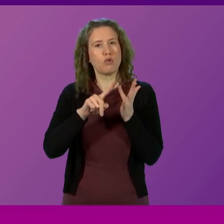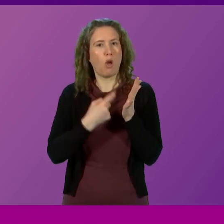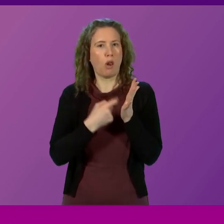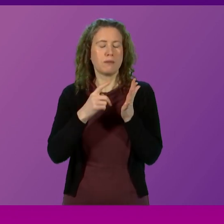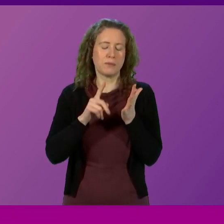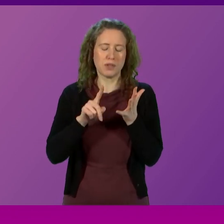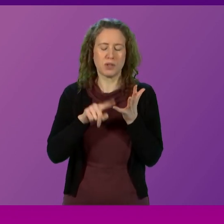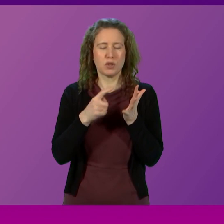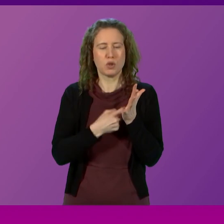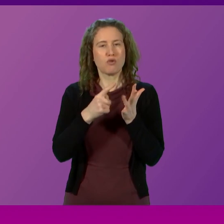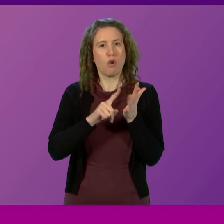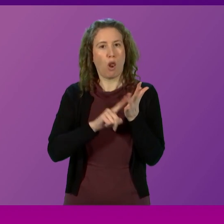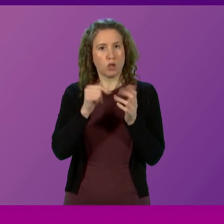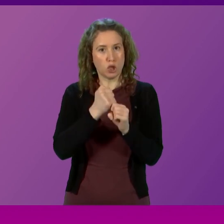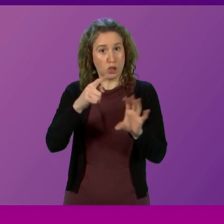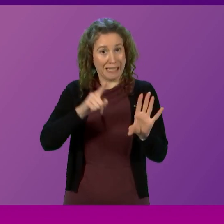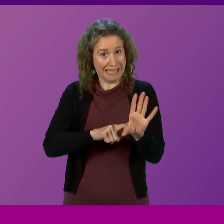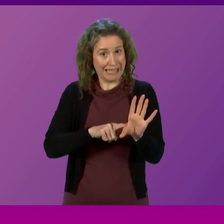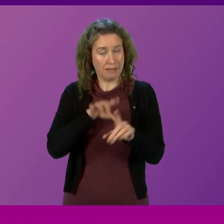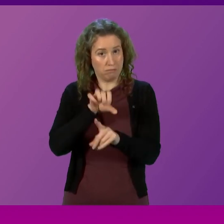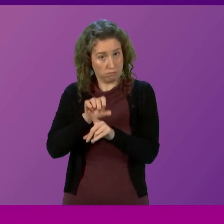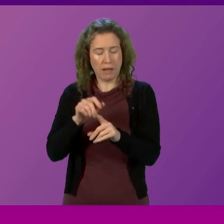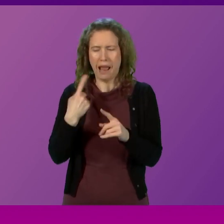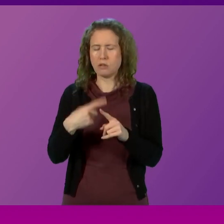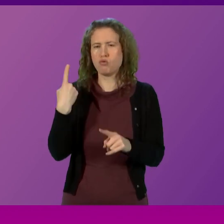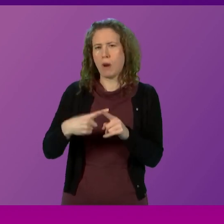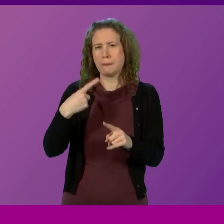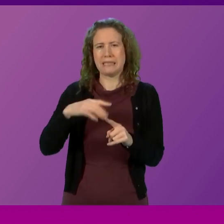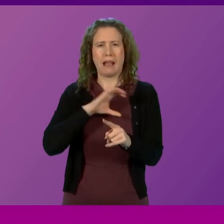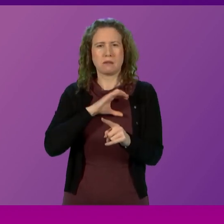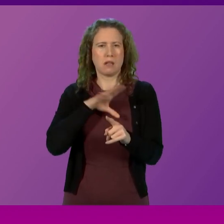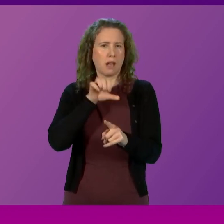to earlier diagnosis through the rapid cancer diagnostic services that are coming on stream.